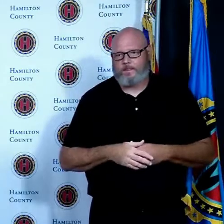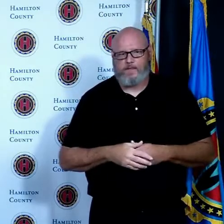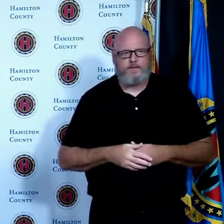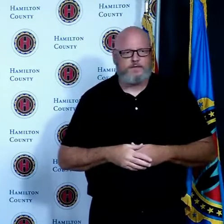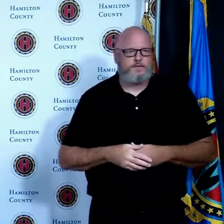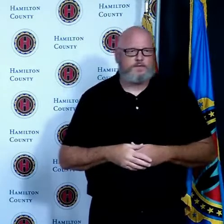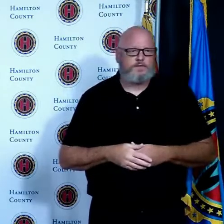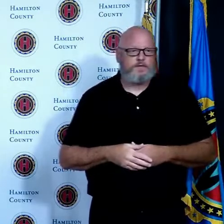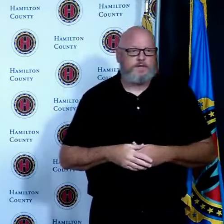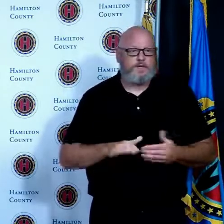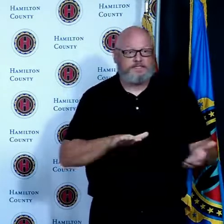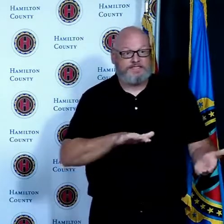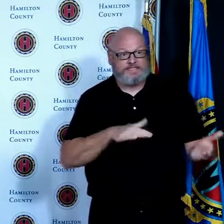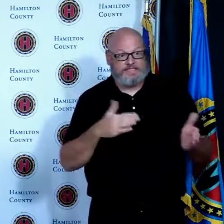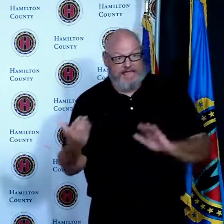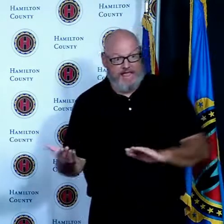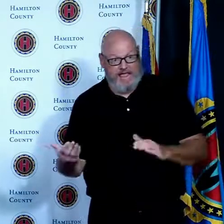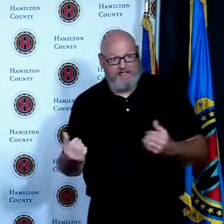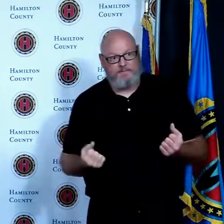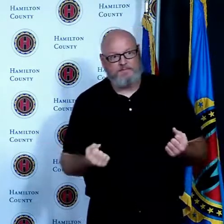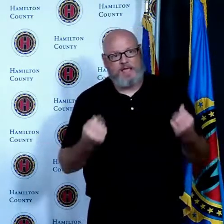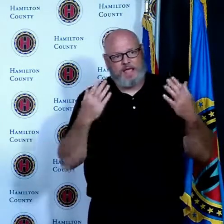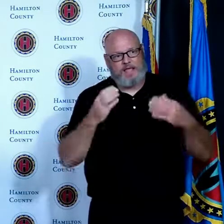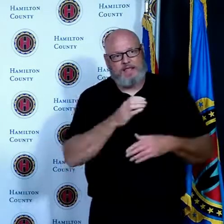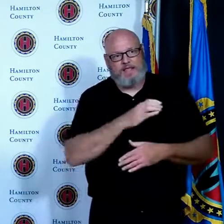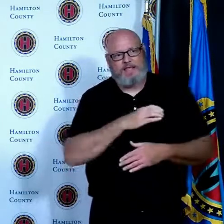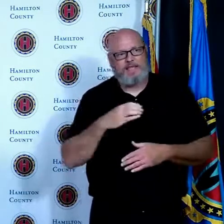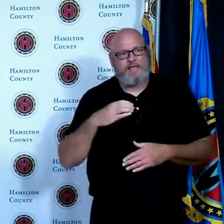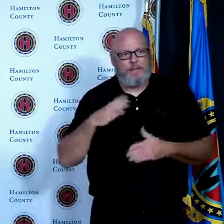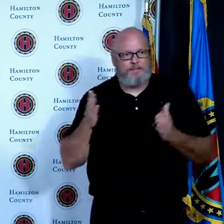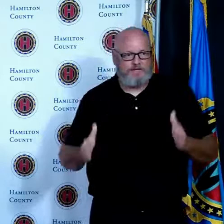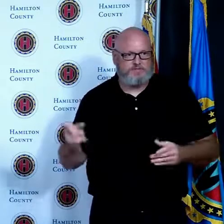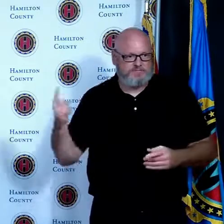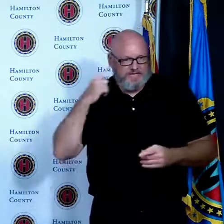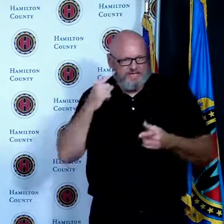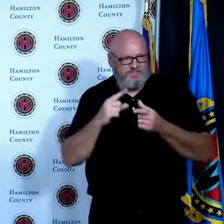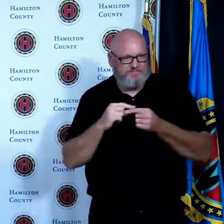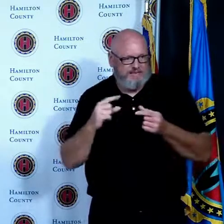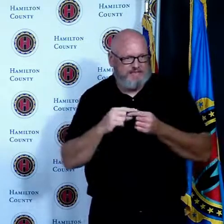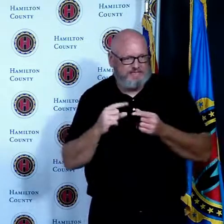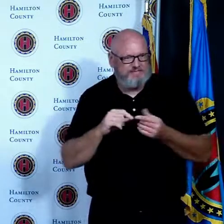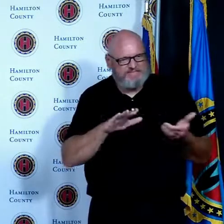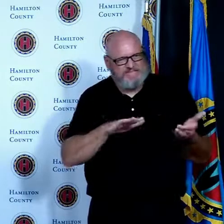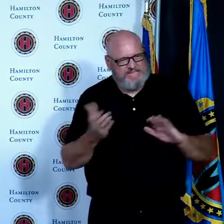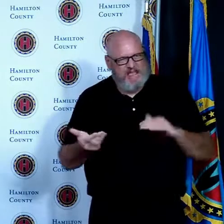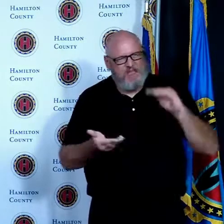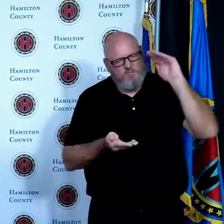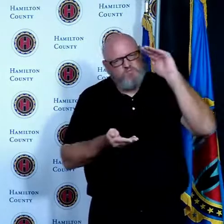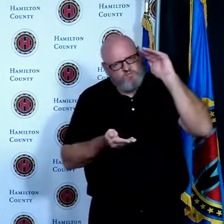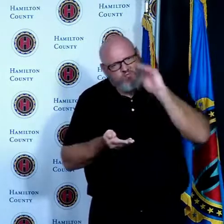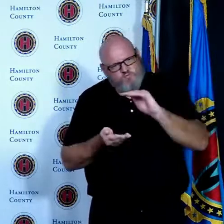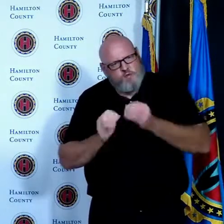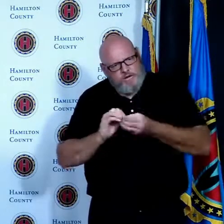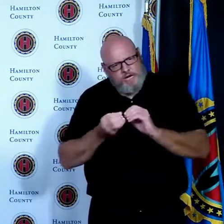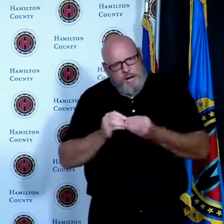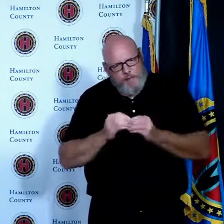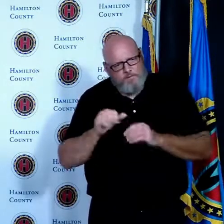Driehaus just indicated deaths are fairly low compared to where they were just a few weeks back they are not perfect yet but these do